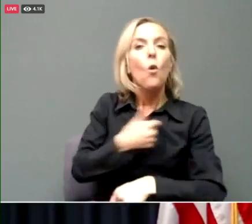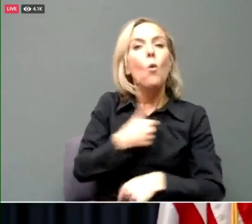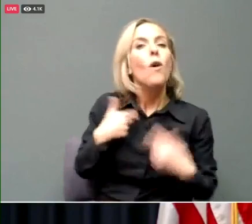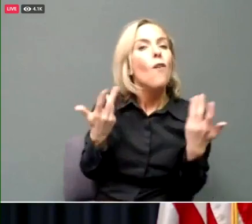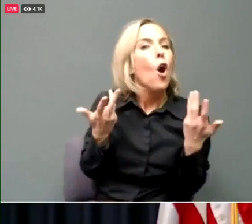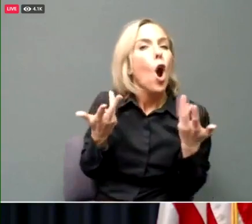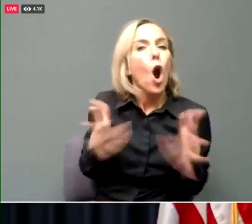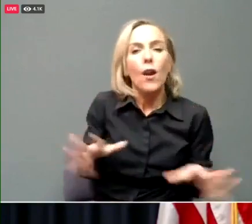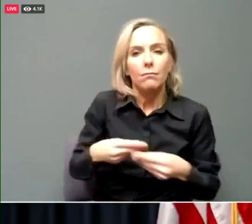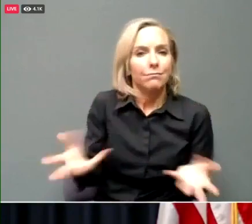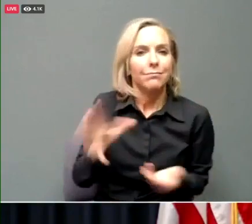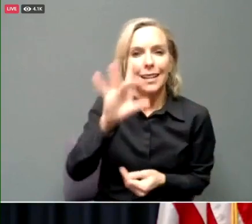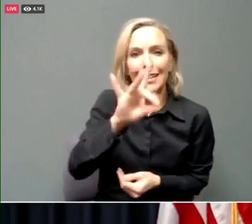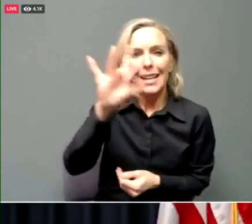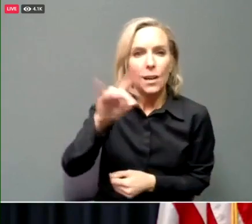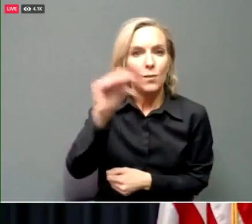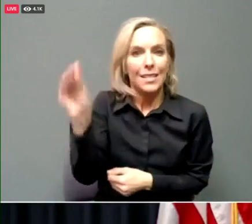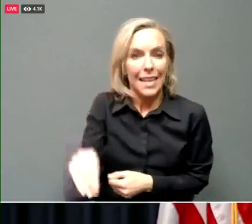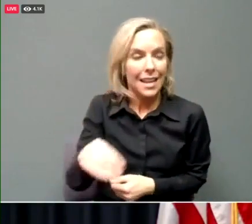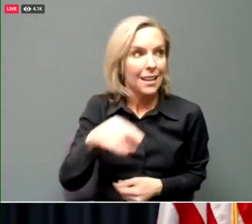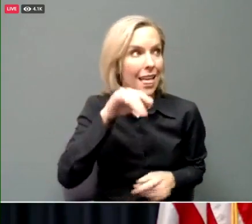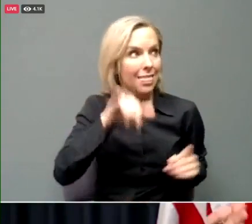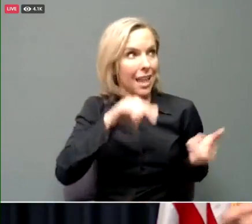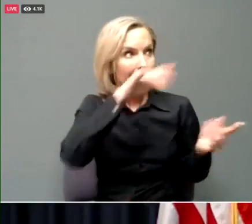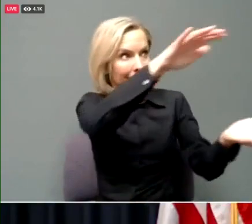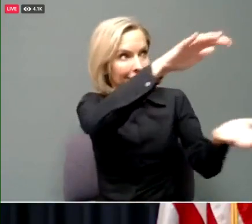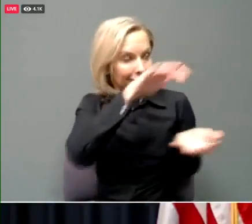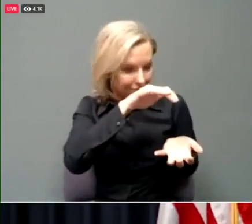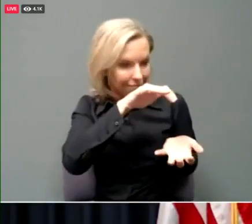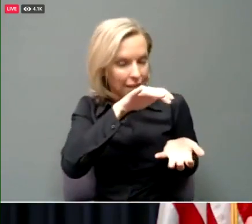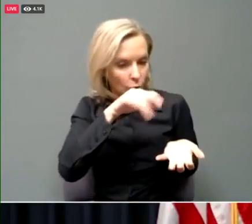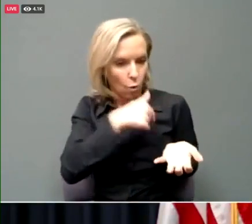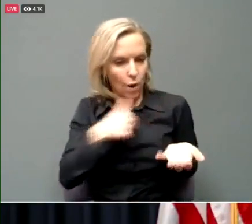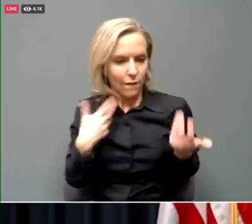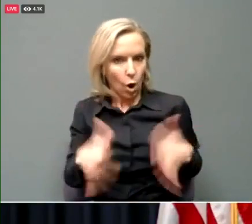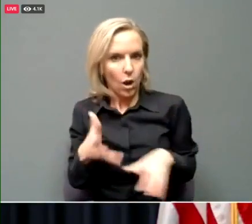inventory given to the state program to use Long Term Care Facility Program has